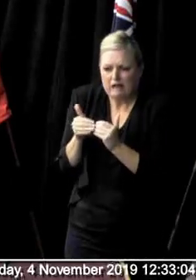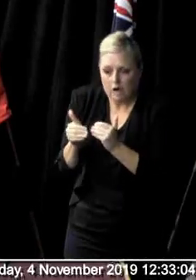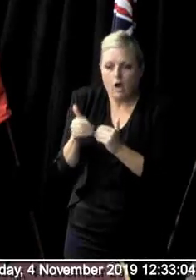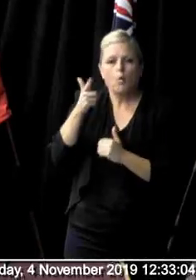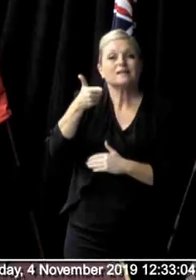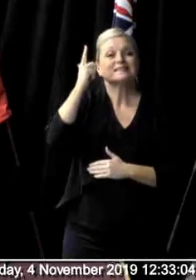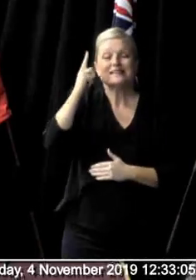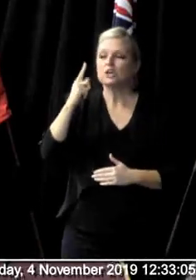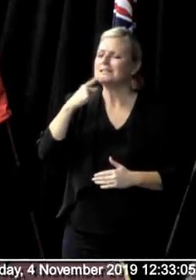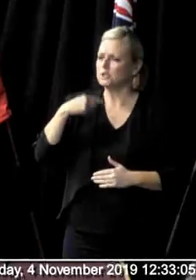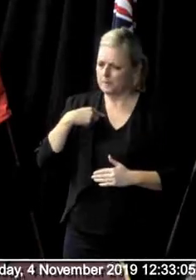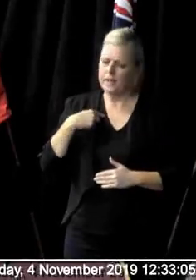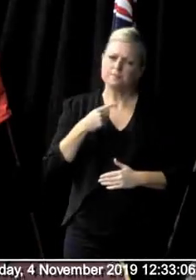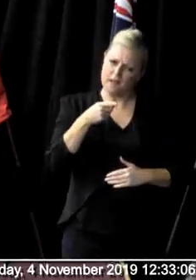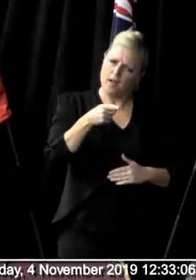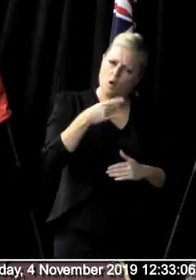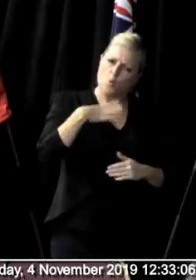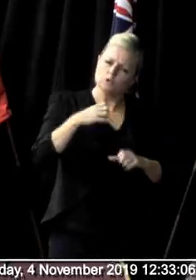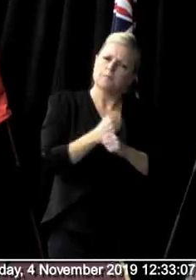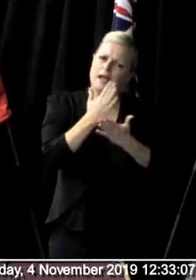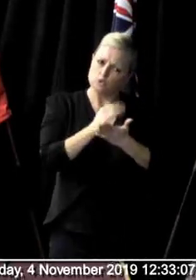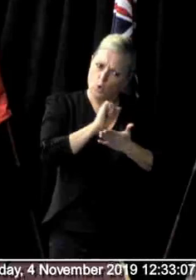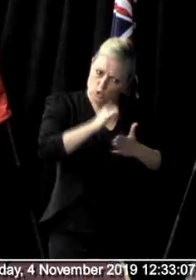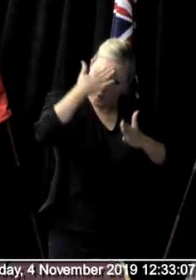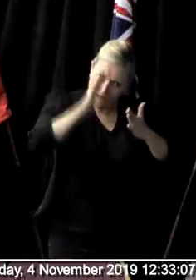experience, at this school to be the same as everyone else’s.